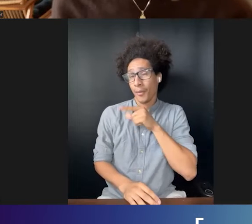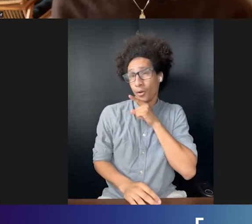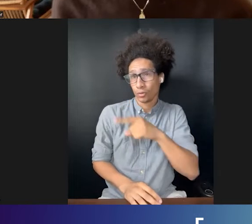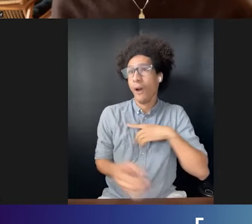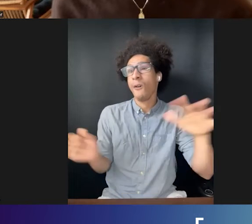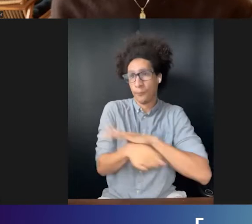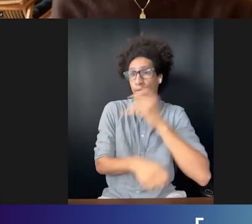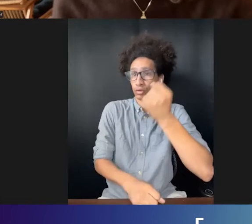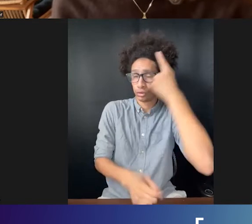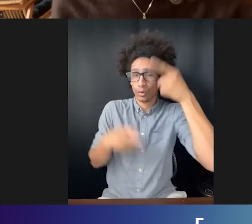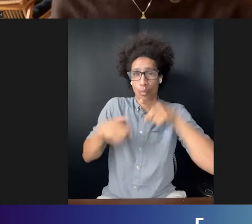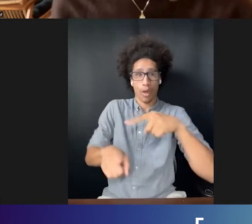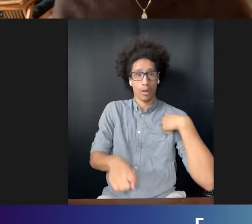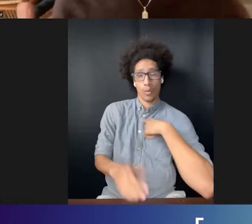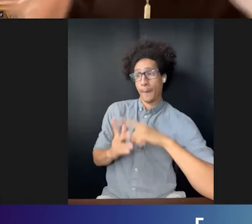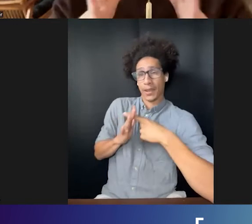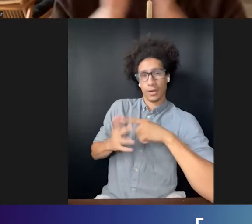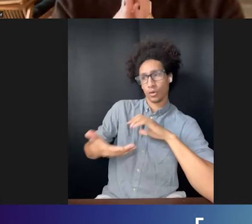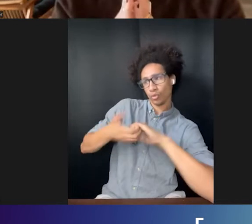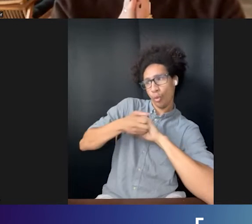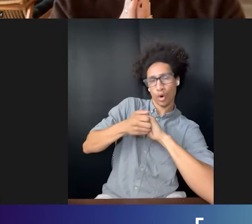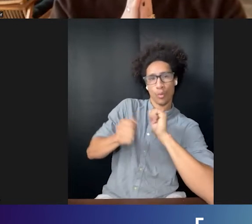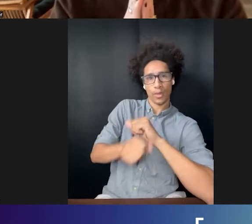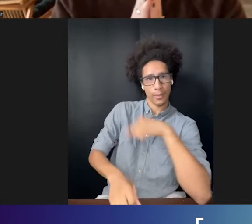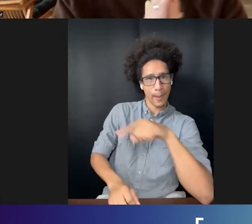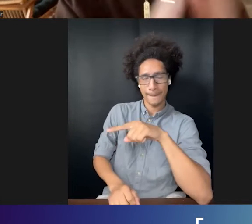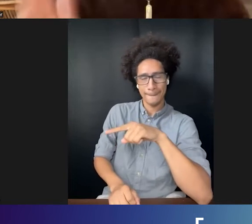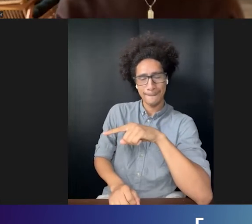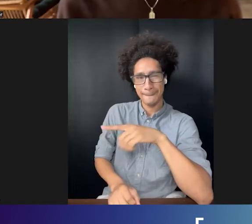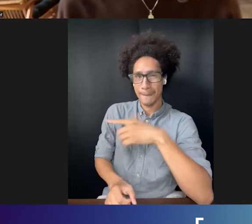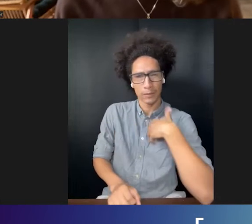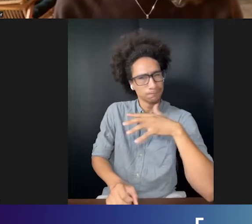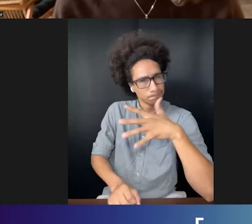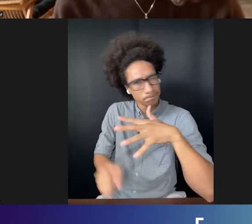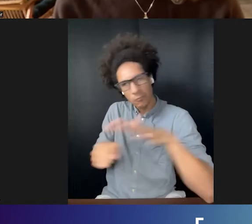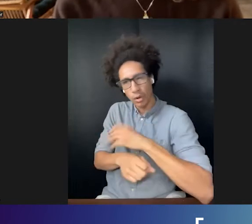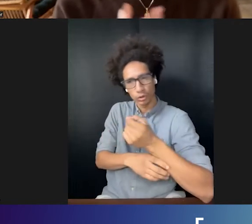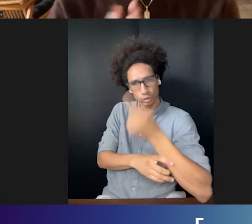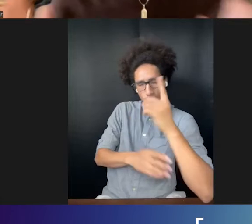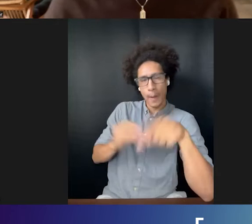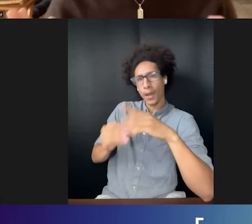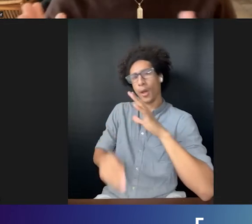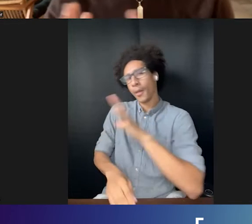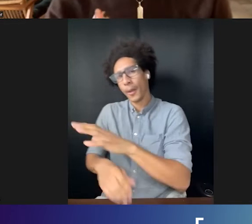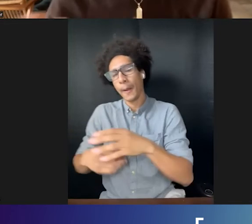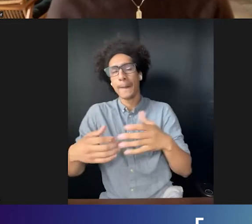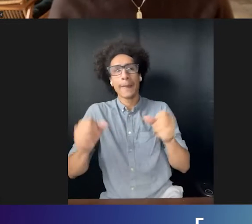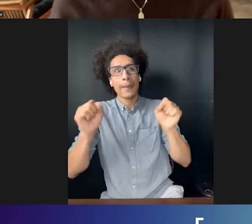you know, beginning work with them, just how much they could and couldn't do with certain things and just how much we as filmmakers